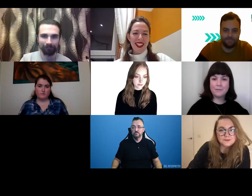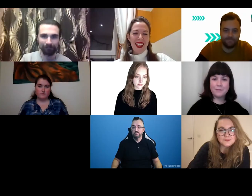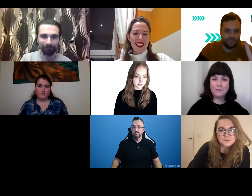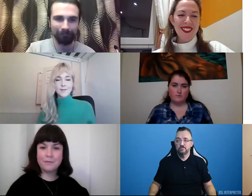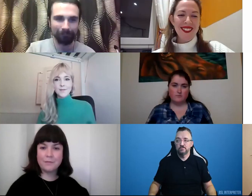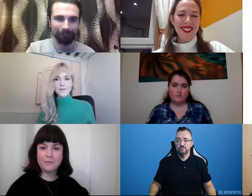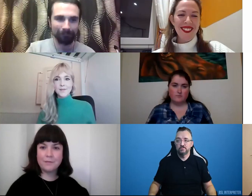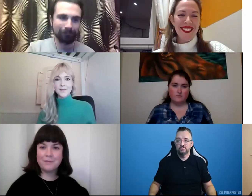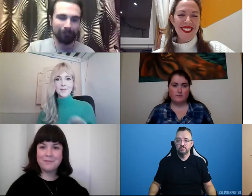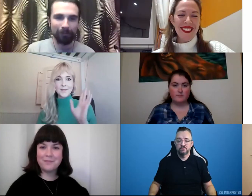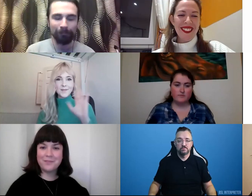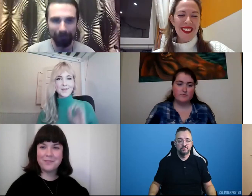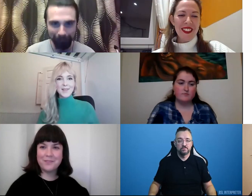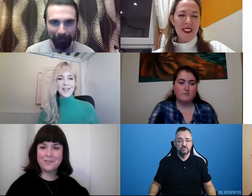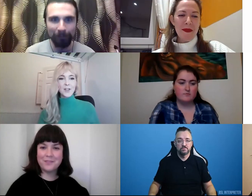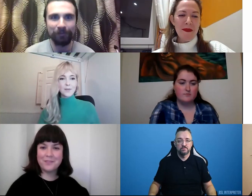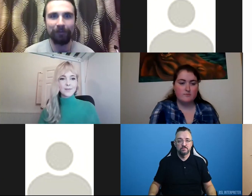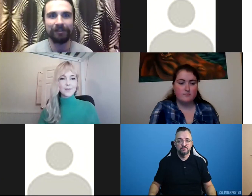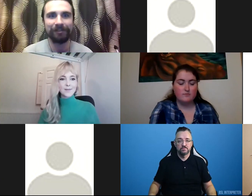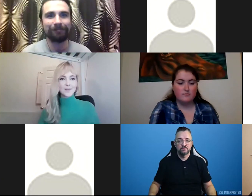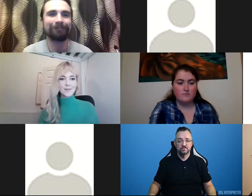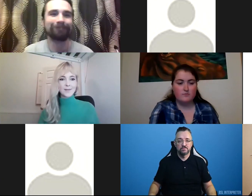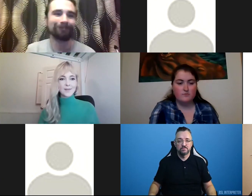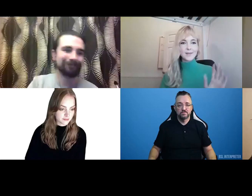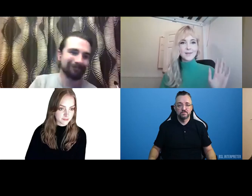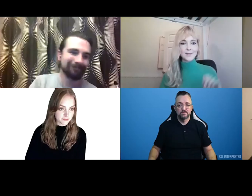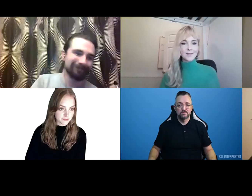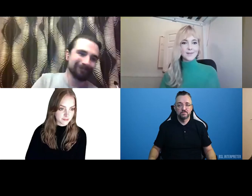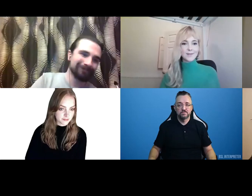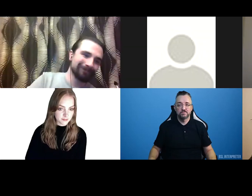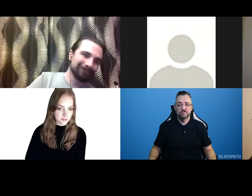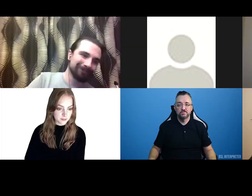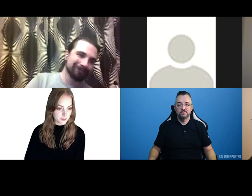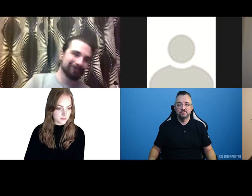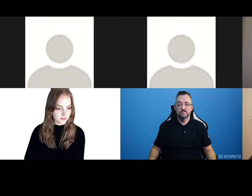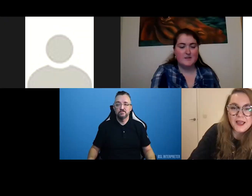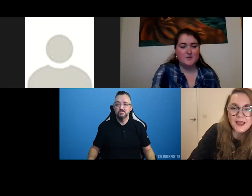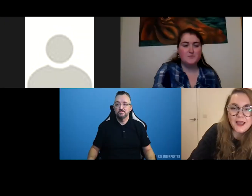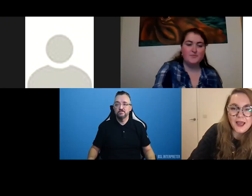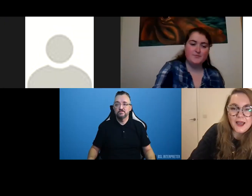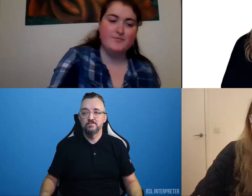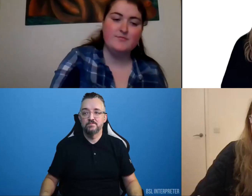Thank you. Thanks. Thank you very much for having us. Thank you very much for being here. Thank you.